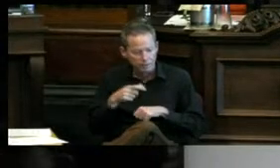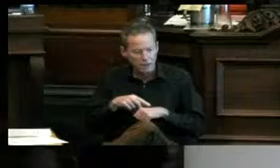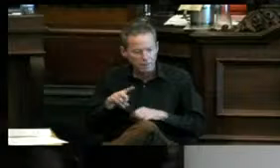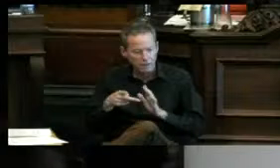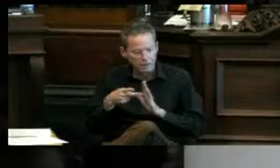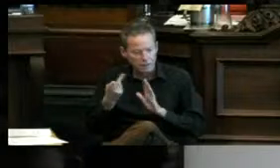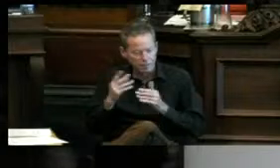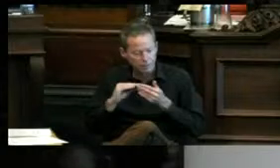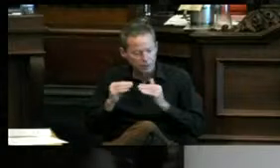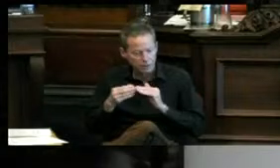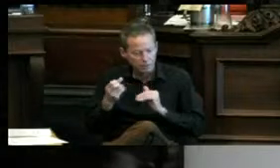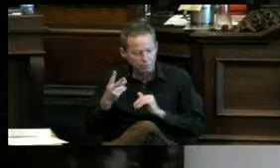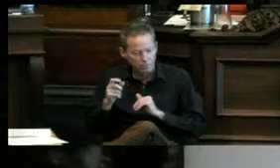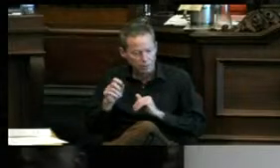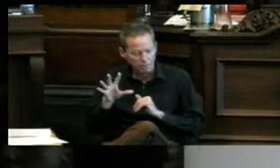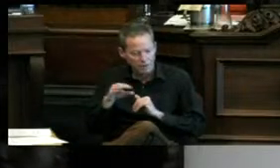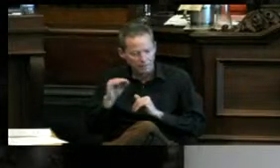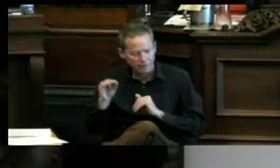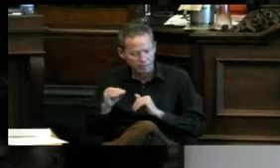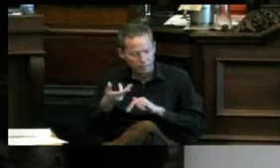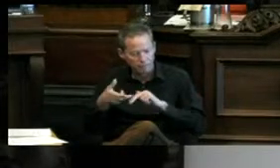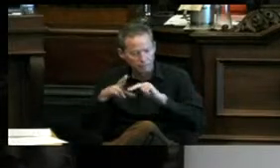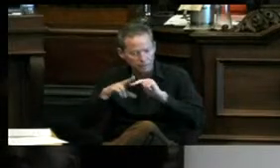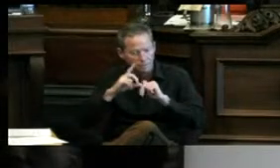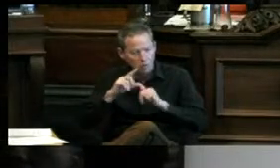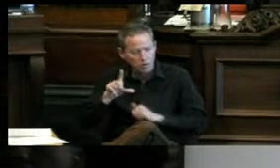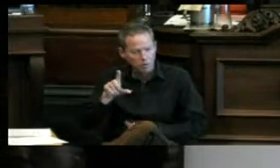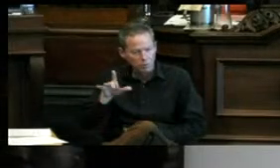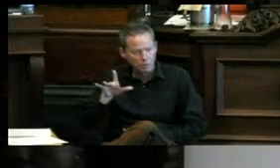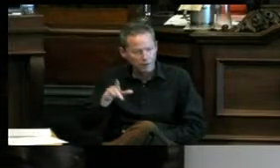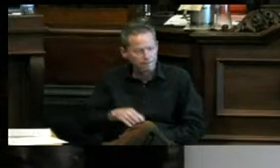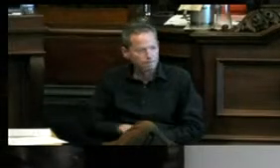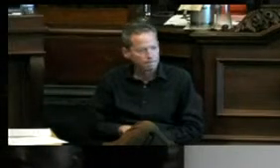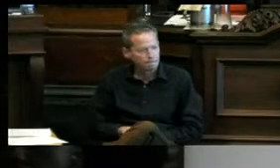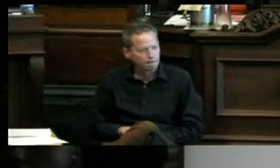specialty trends in the GPL, one is seeing for the first time in